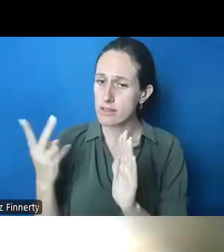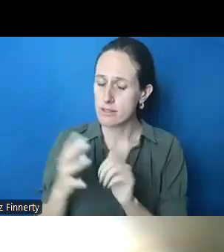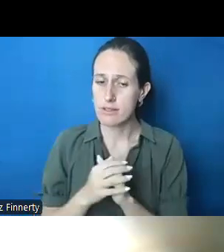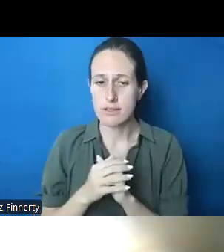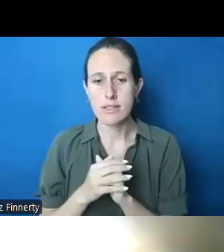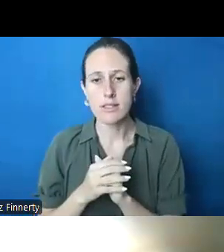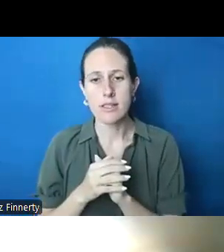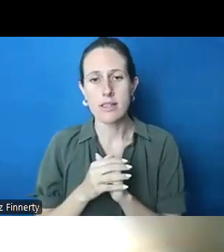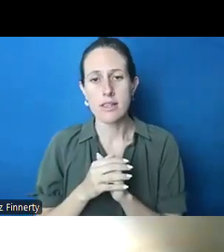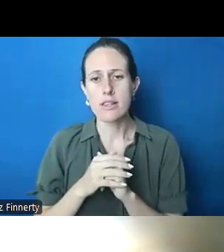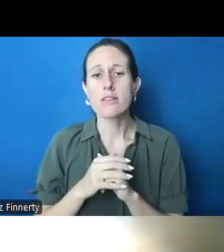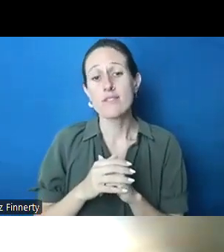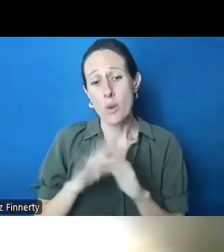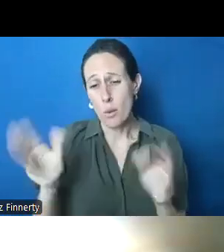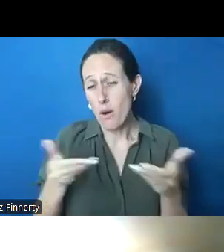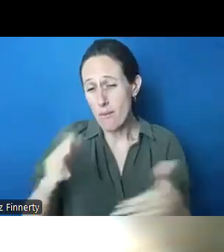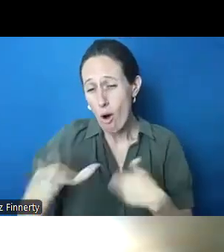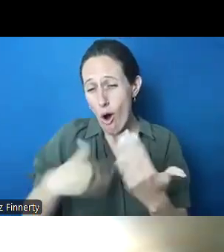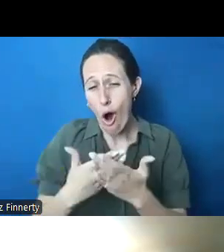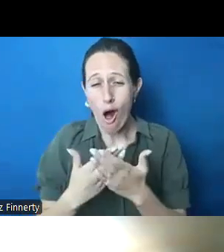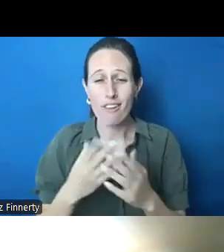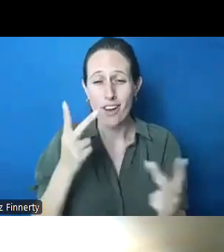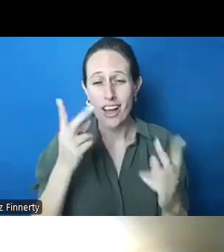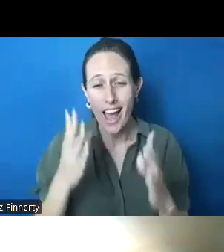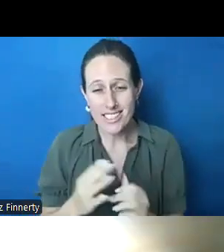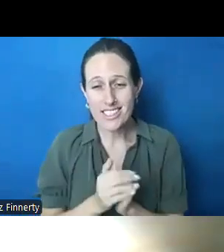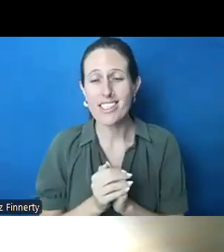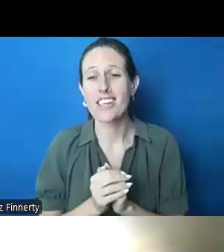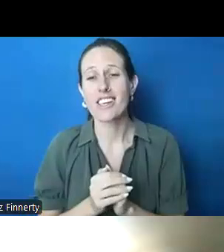like that phrase. So I want to welcome all of our guests. I think we have wonderfully